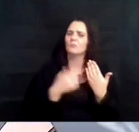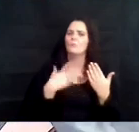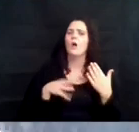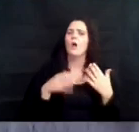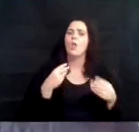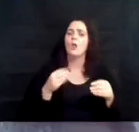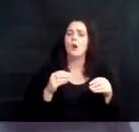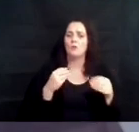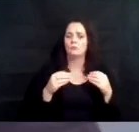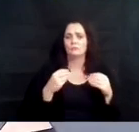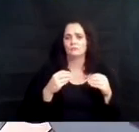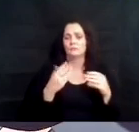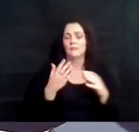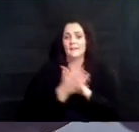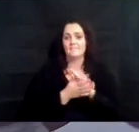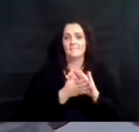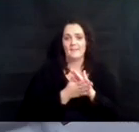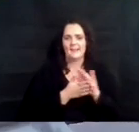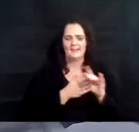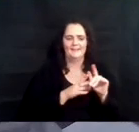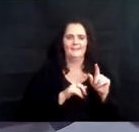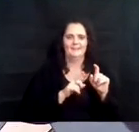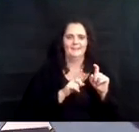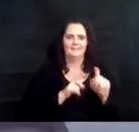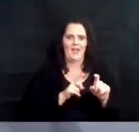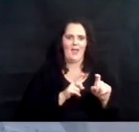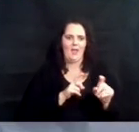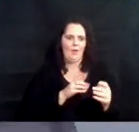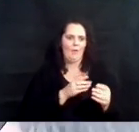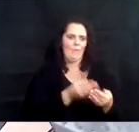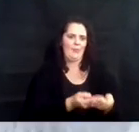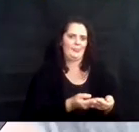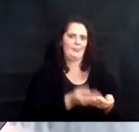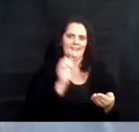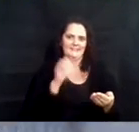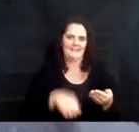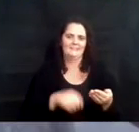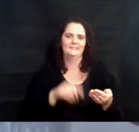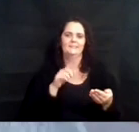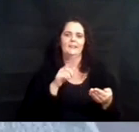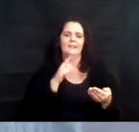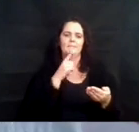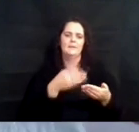So that it holds them in place, it gives me a pivot point but doesn't actually